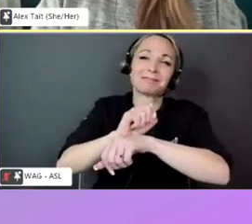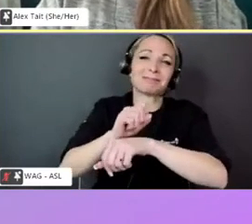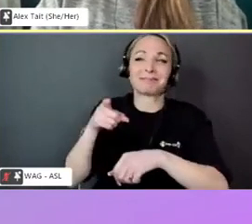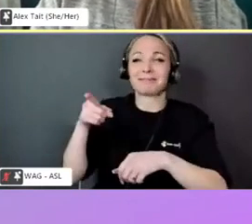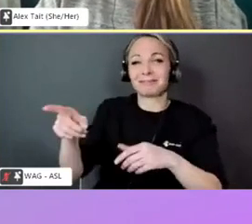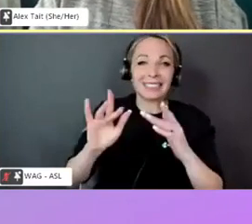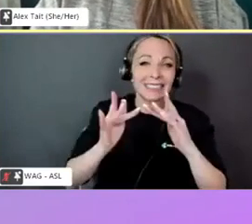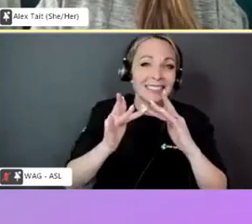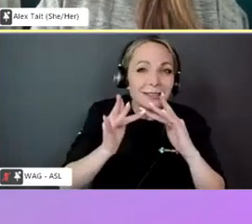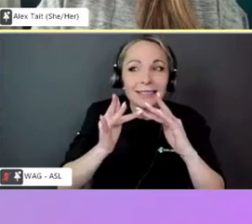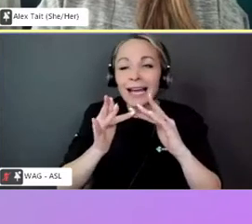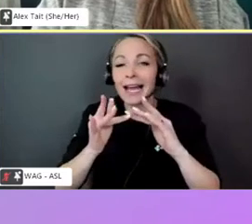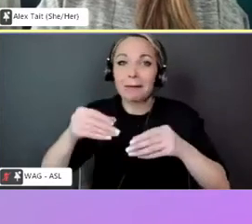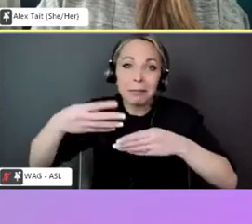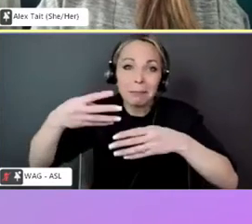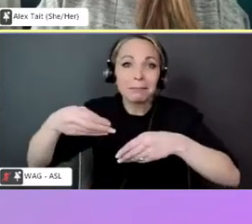email messaging, social media, video